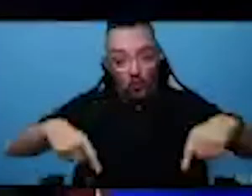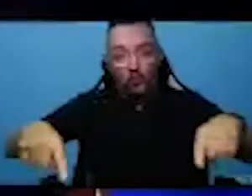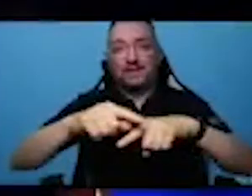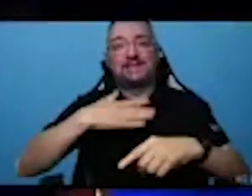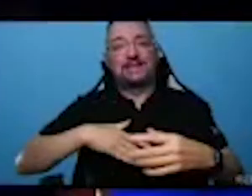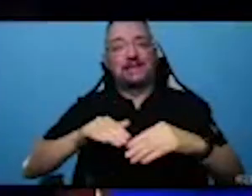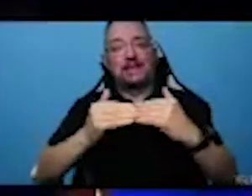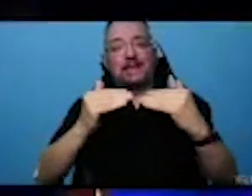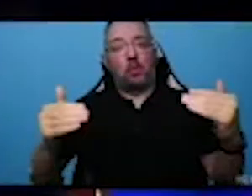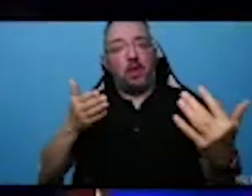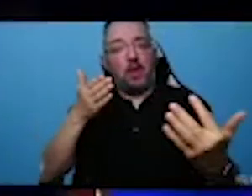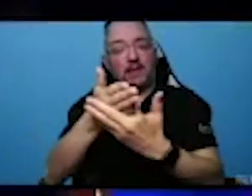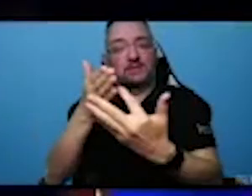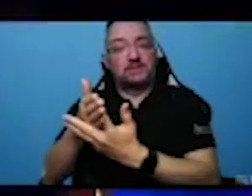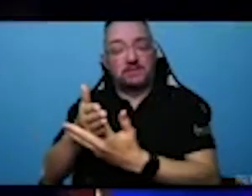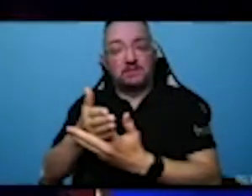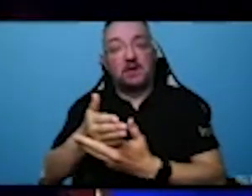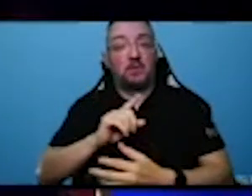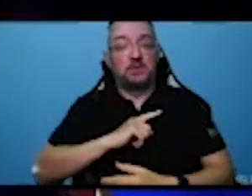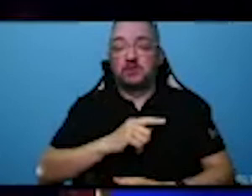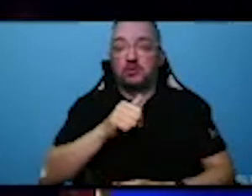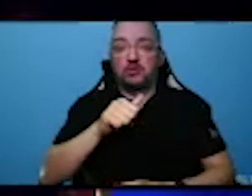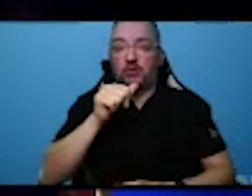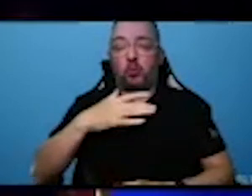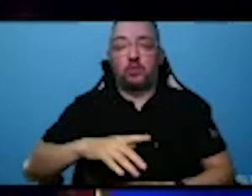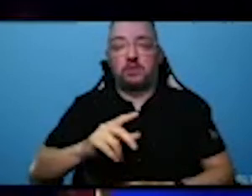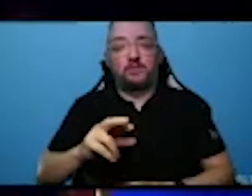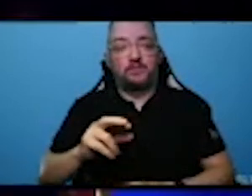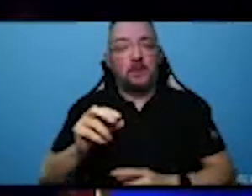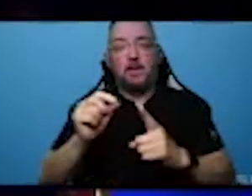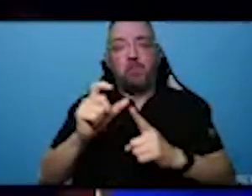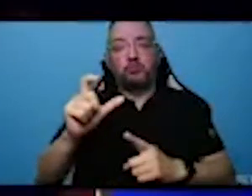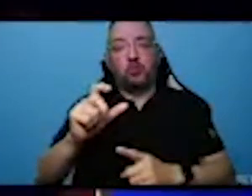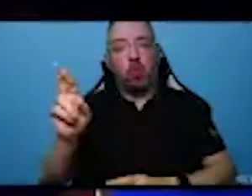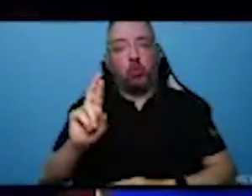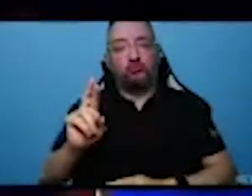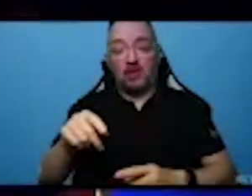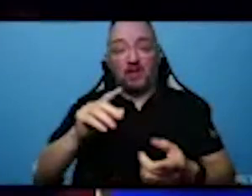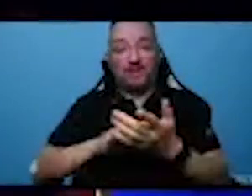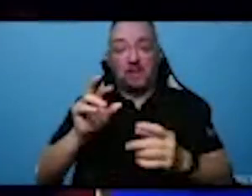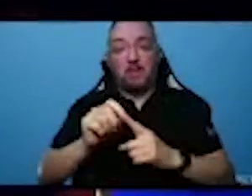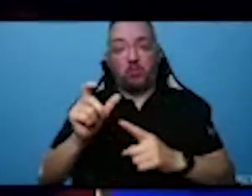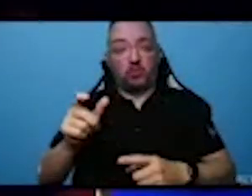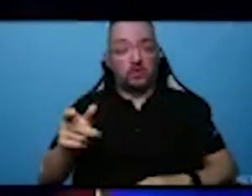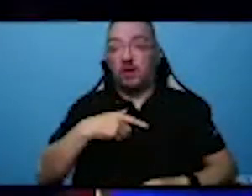what's, depending on the working class community you might be in and what access to science and extracurricular activities you have at your school.